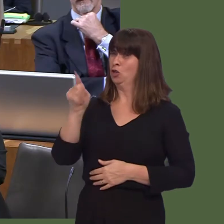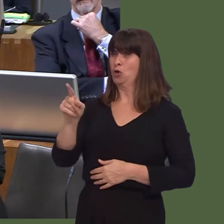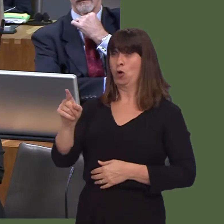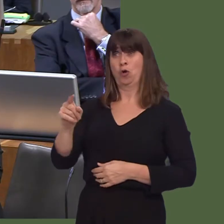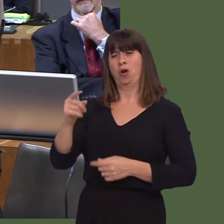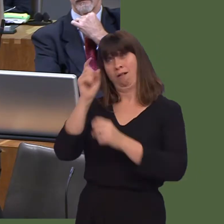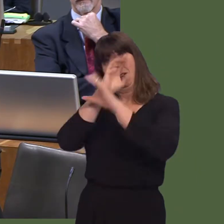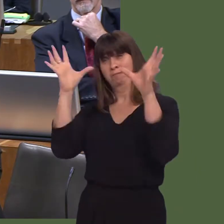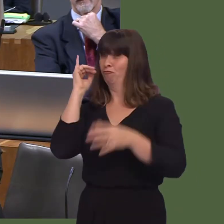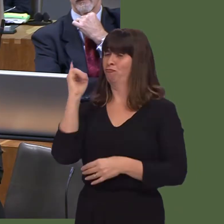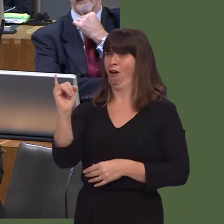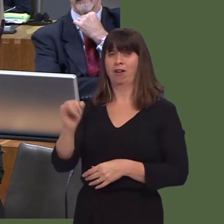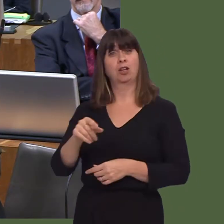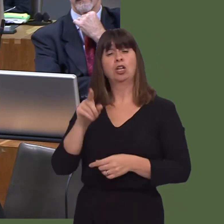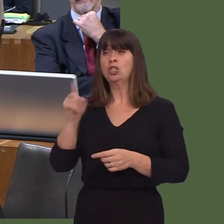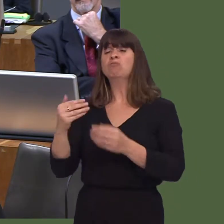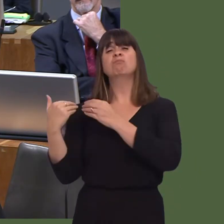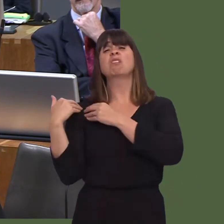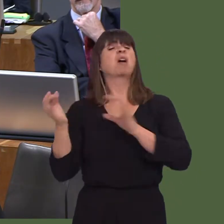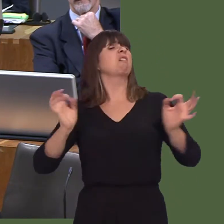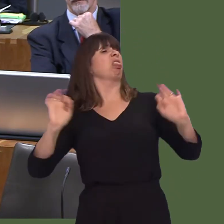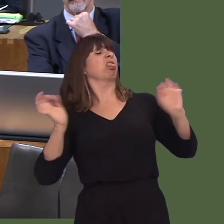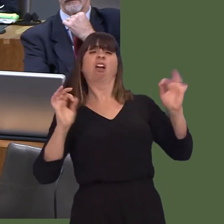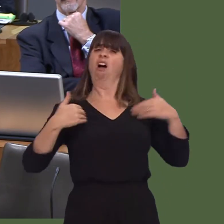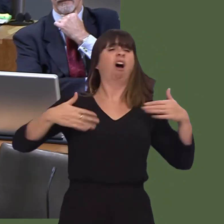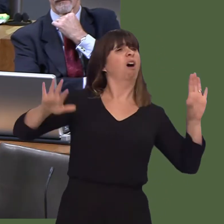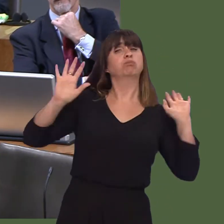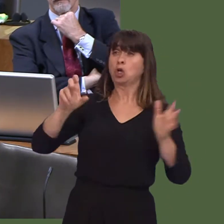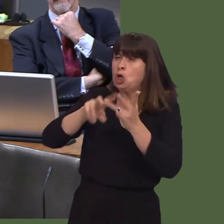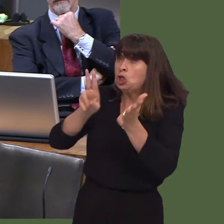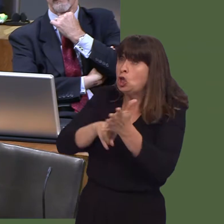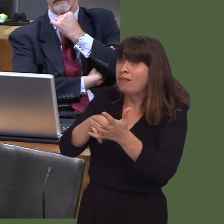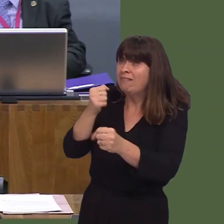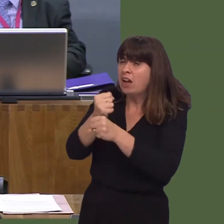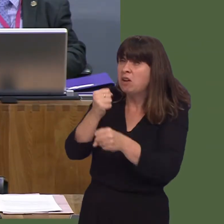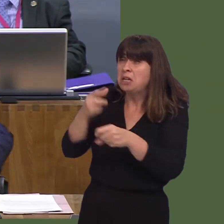He fails to take any responsibility for having voted a Conservative Government with austerity policies onto the nation.